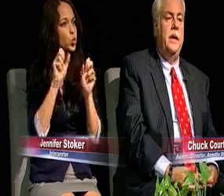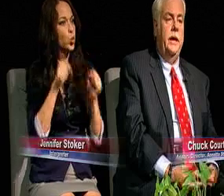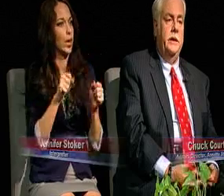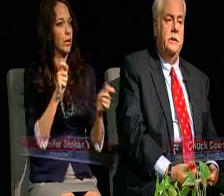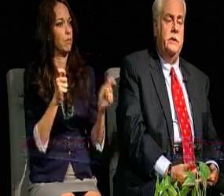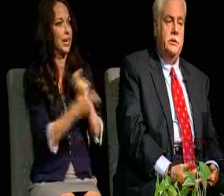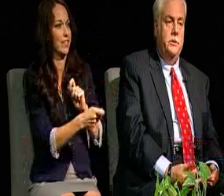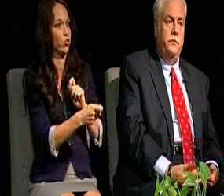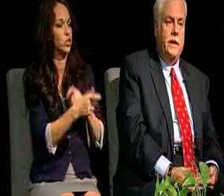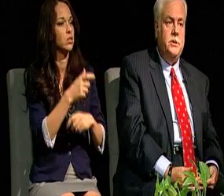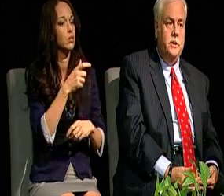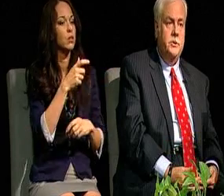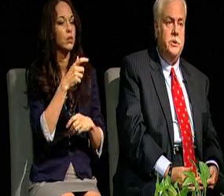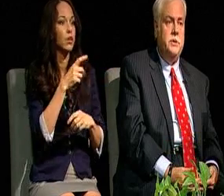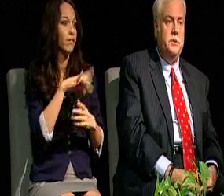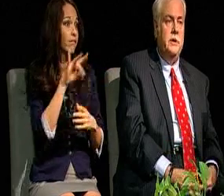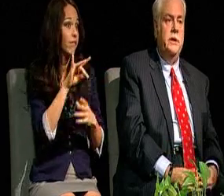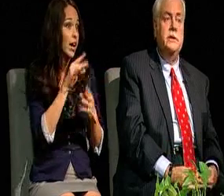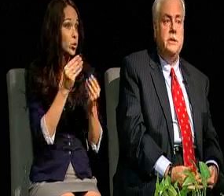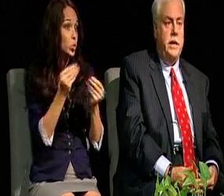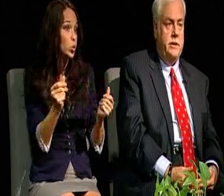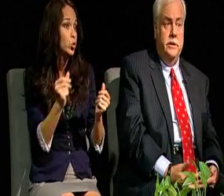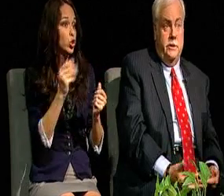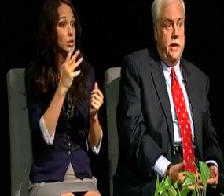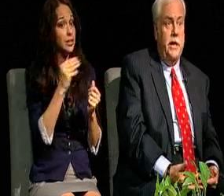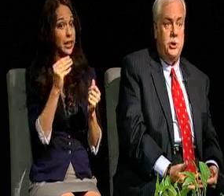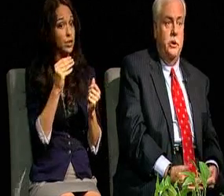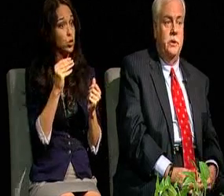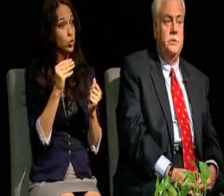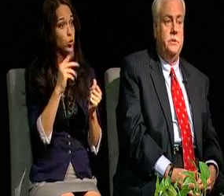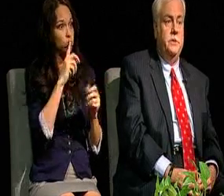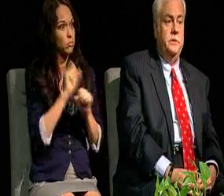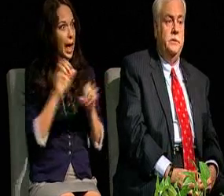and to find solutions and then to take action on those.